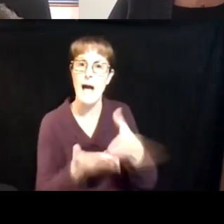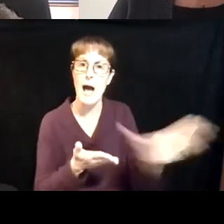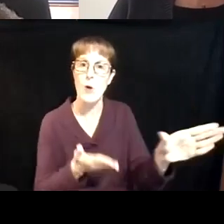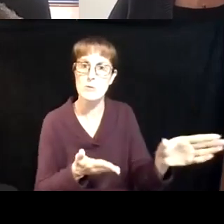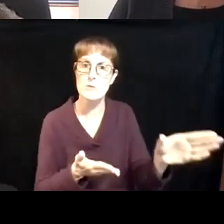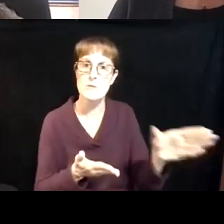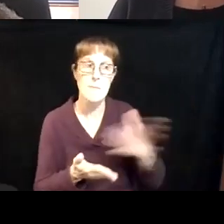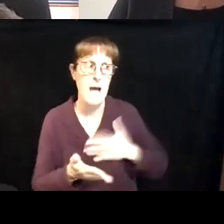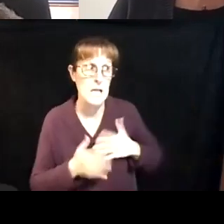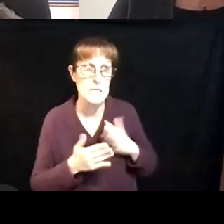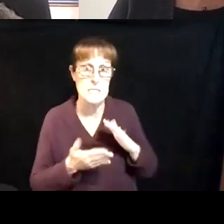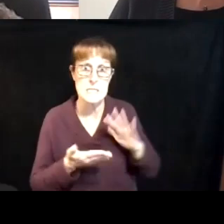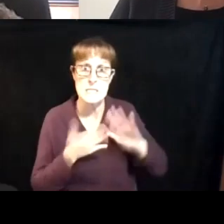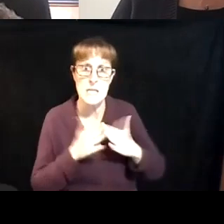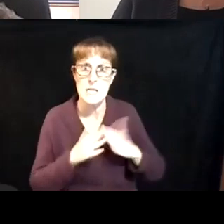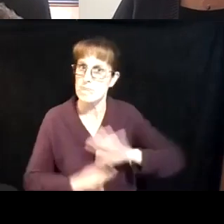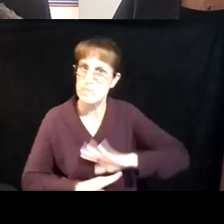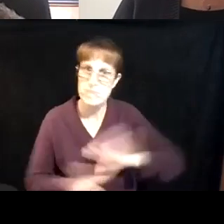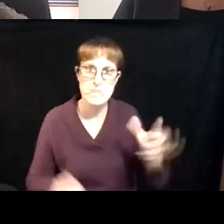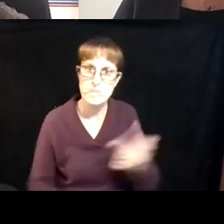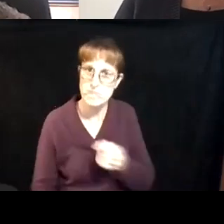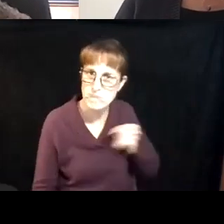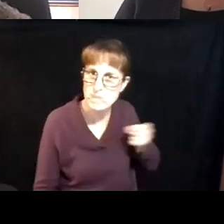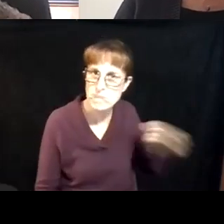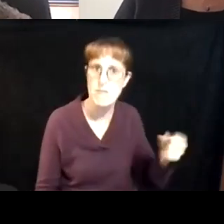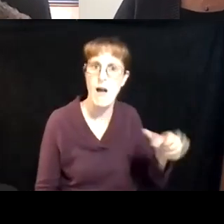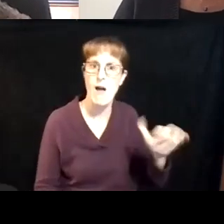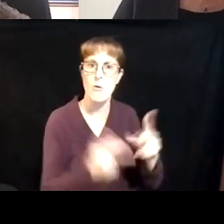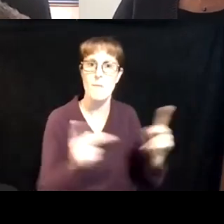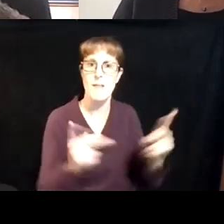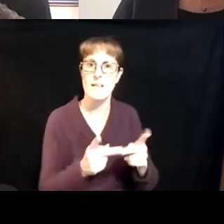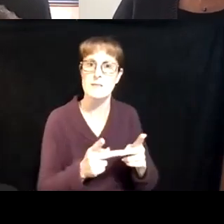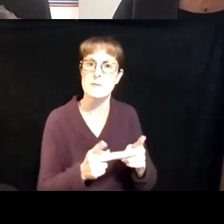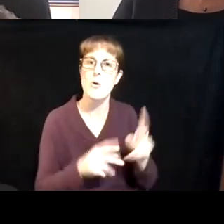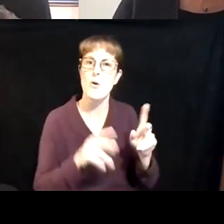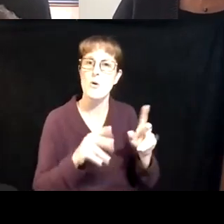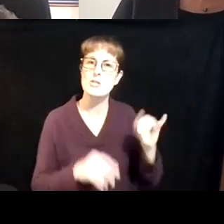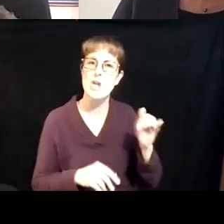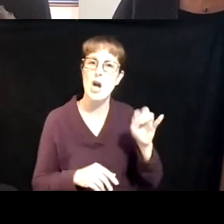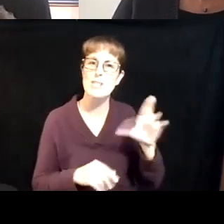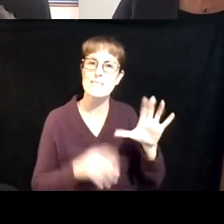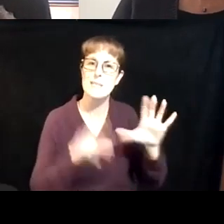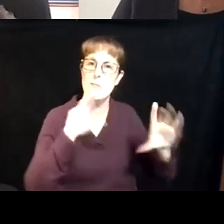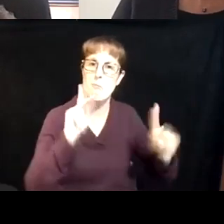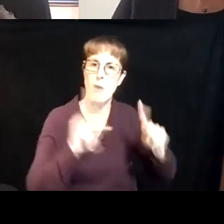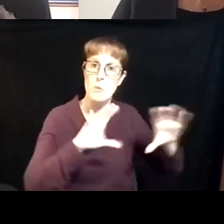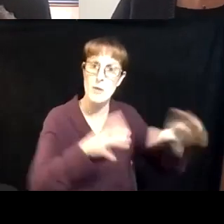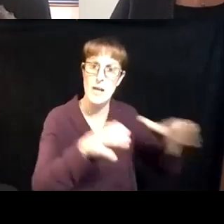more and more, is making up the kind of person that there is there now.